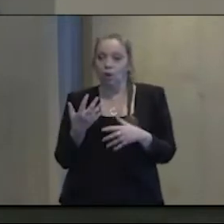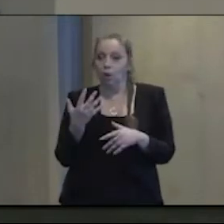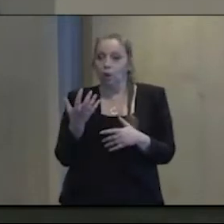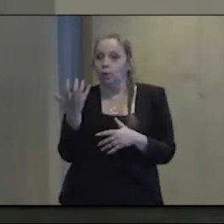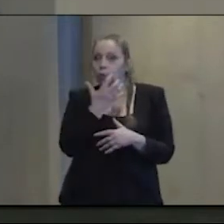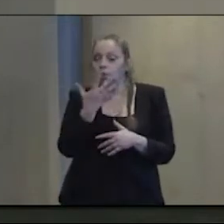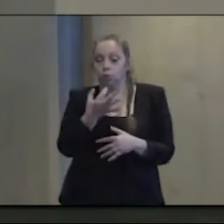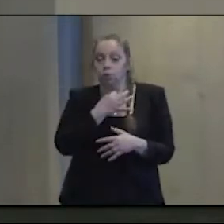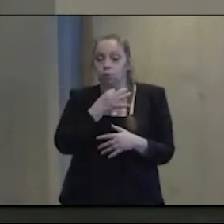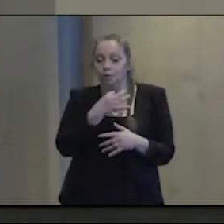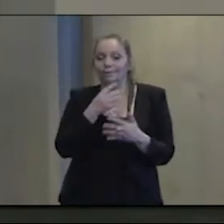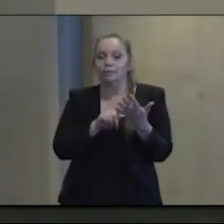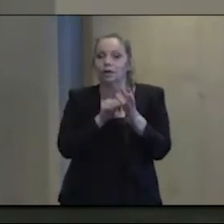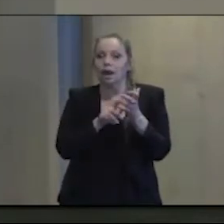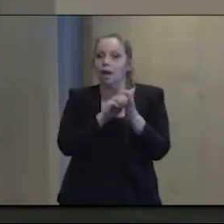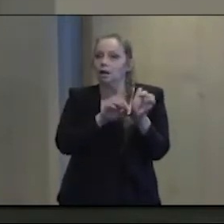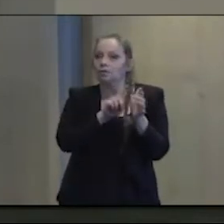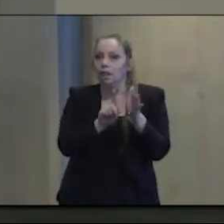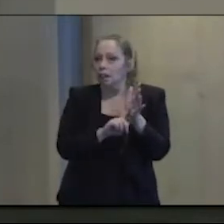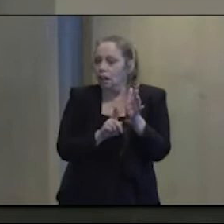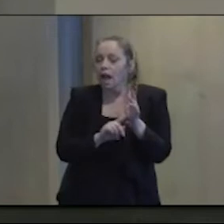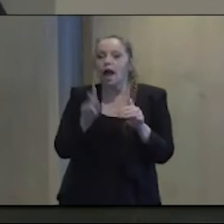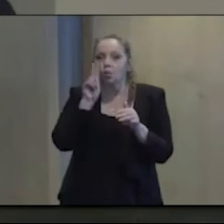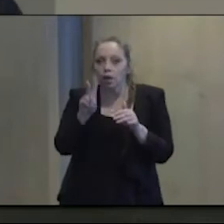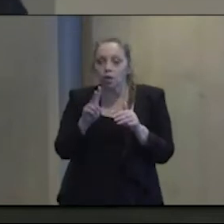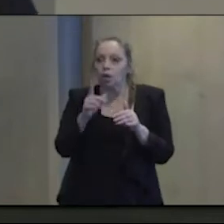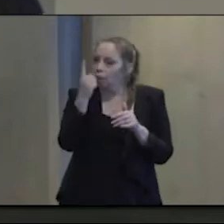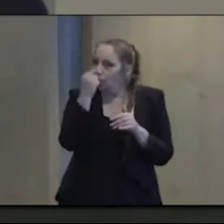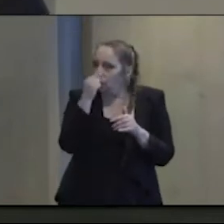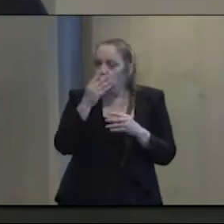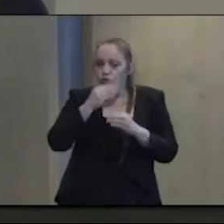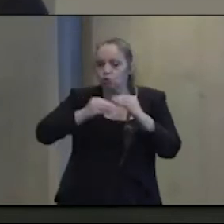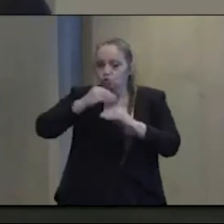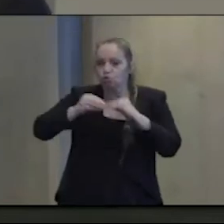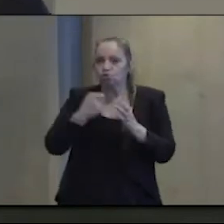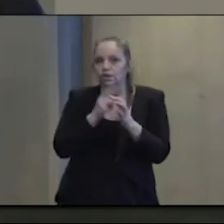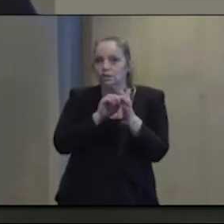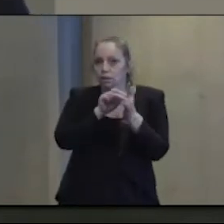landfill and that we actually look at reuse and recycling opportunities. Clearly this presents a